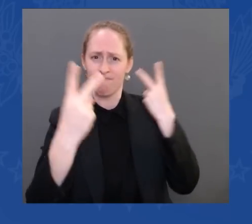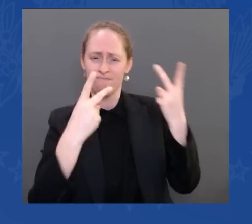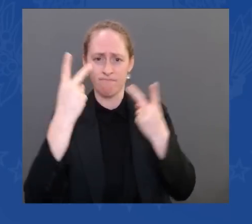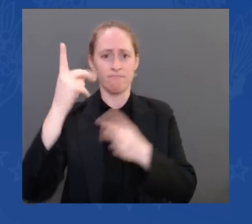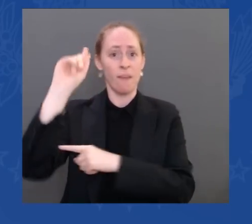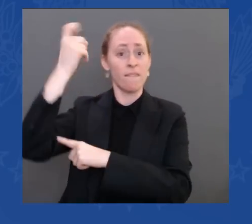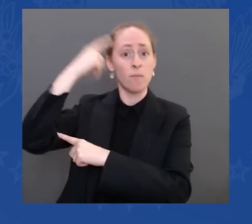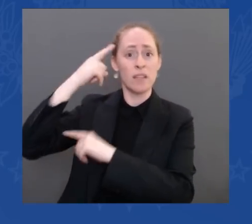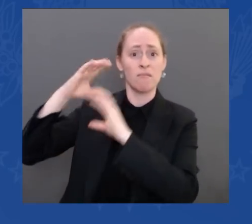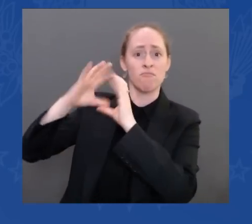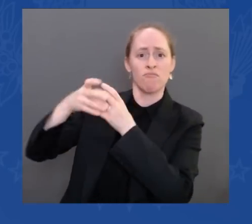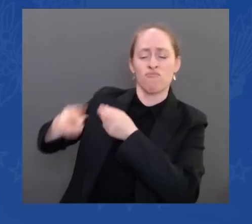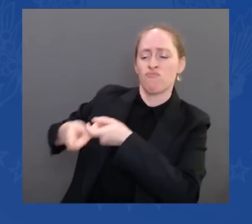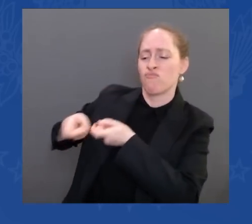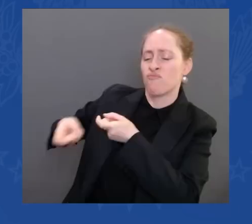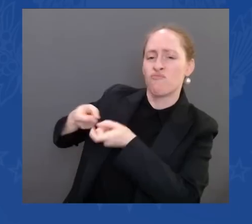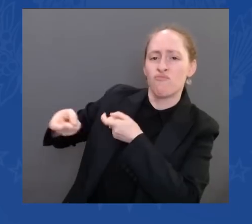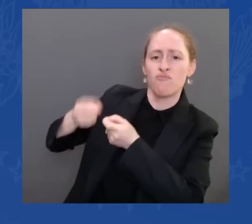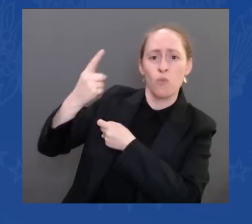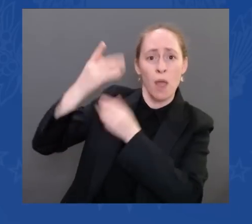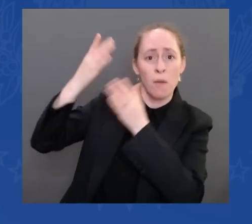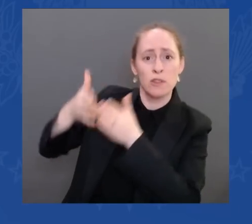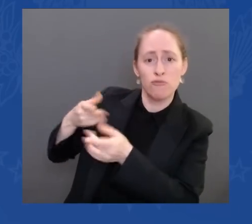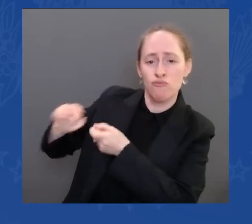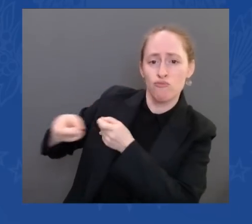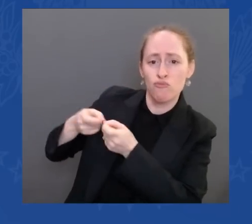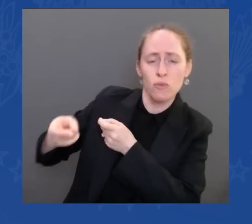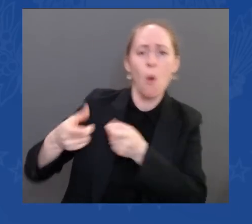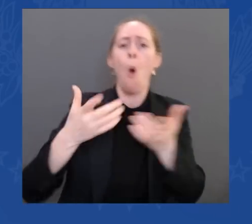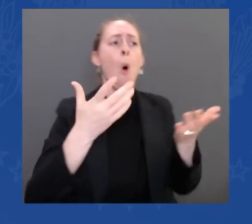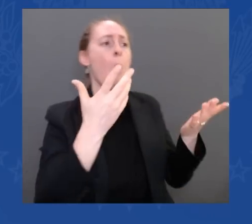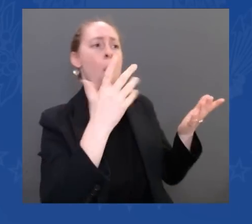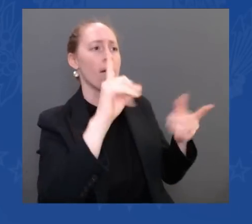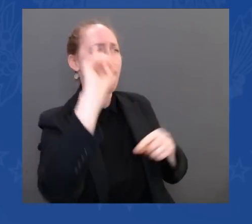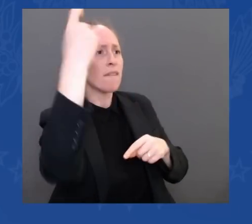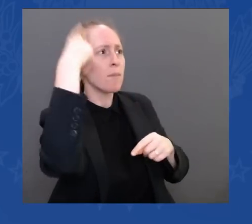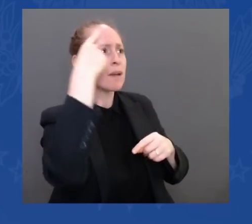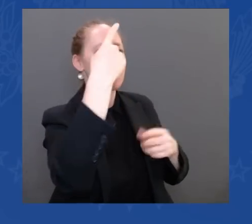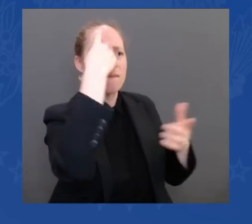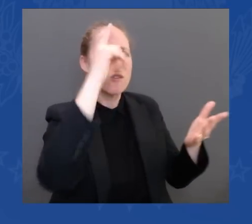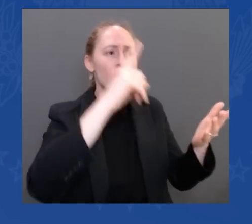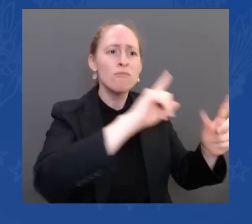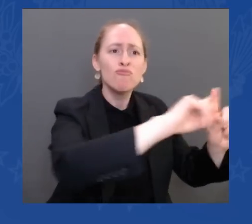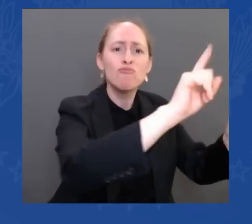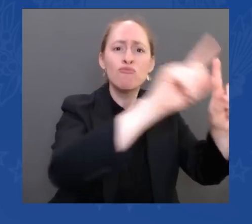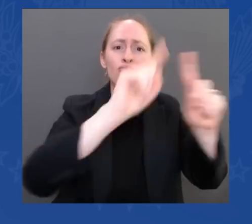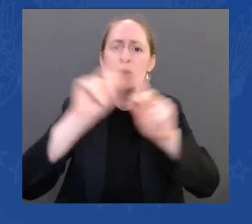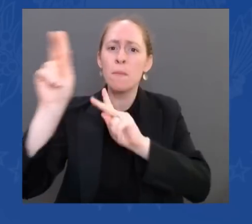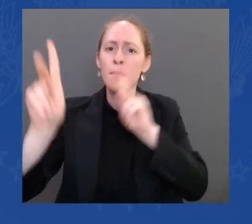either in person or on the telephone with him. And the fact of the matter is he just is straightforward about it.